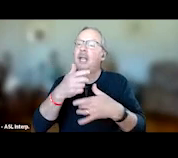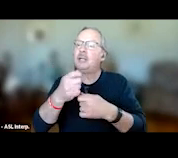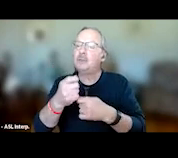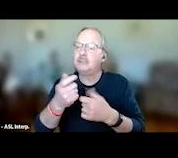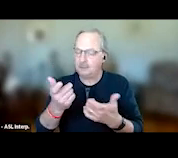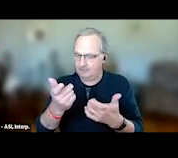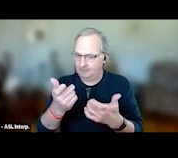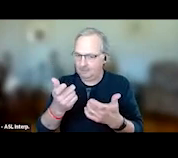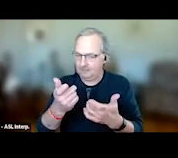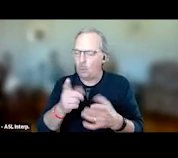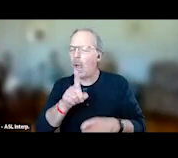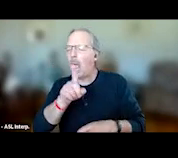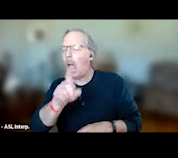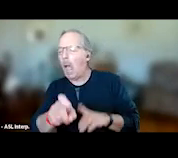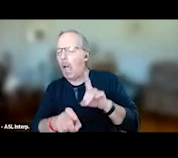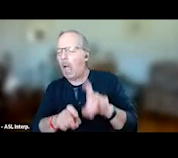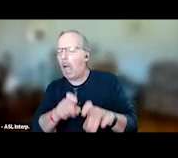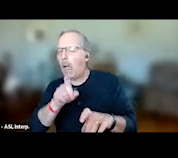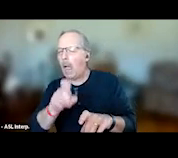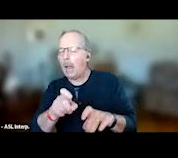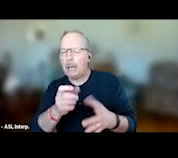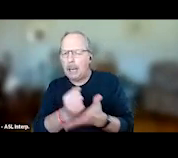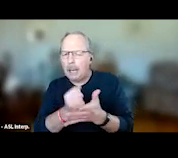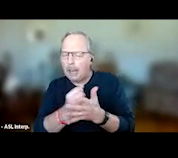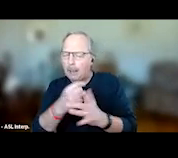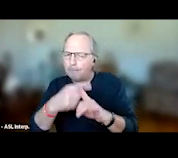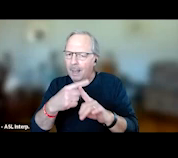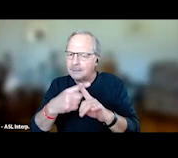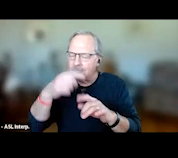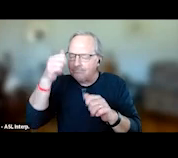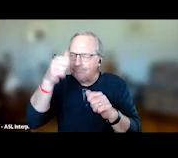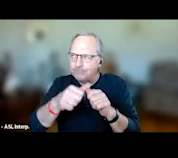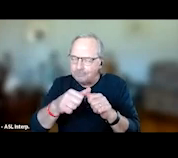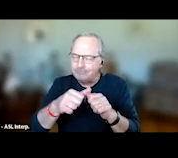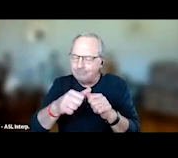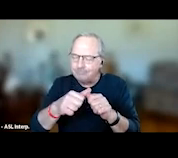We can ask them questions to facilitate positive memories or you can use this as a coping skill